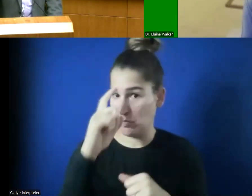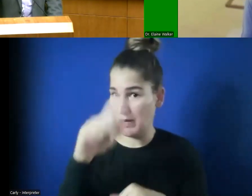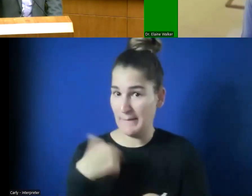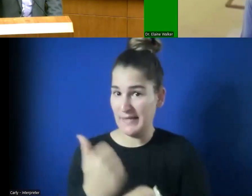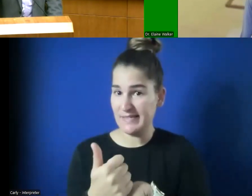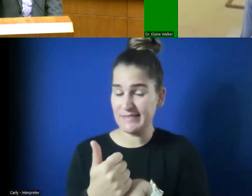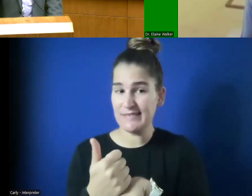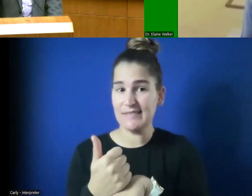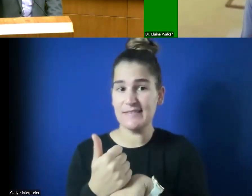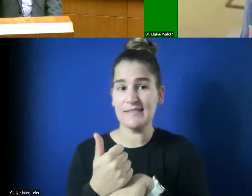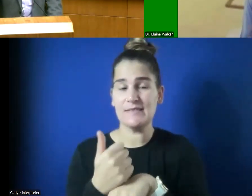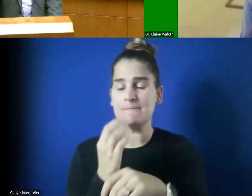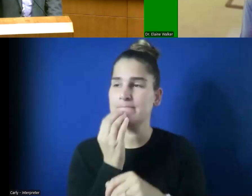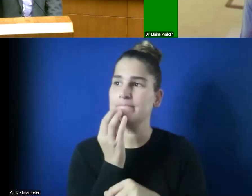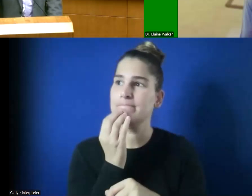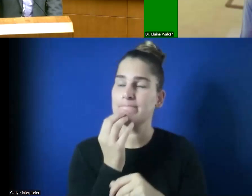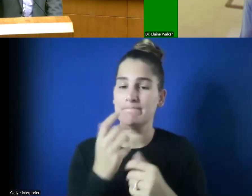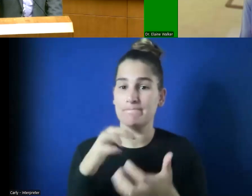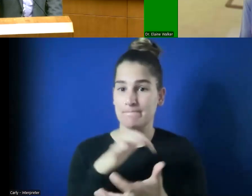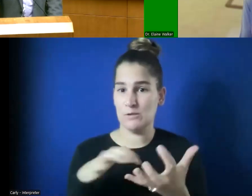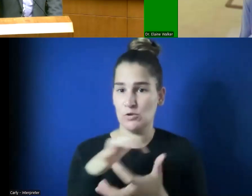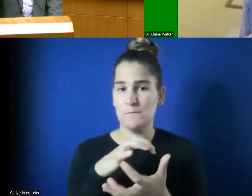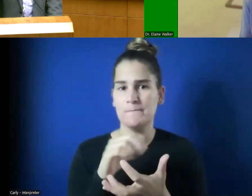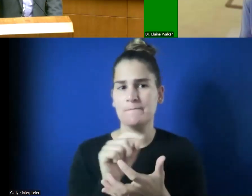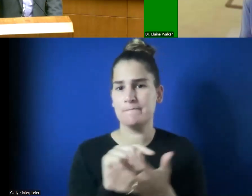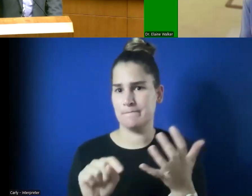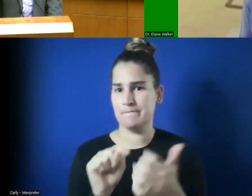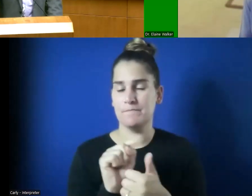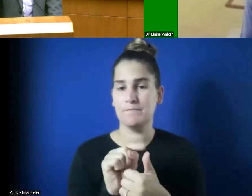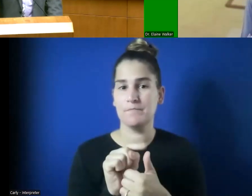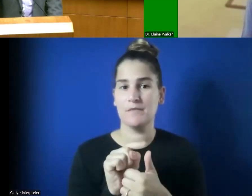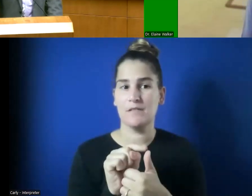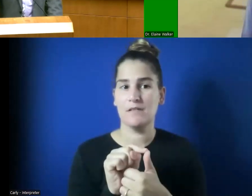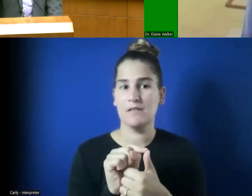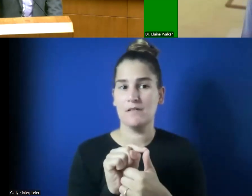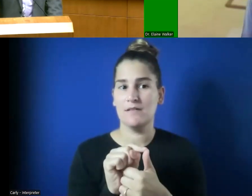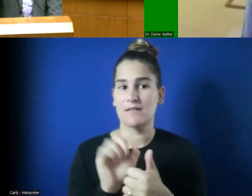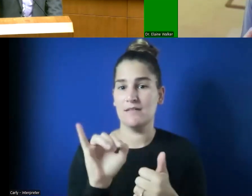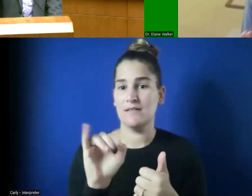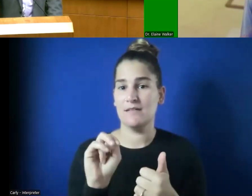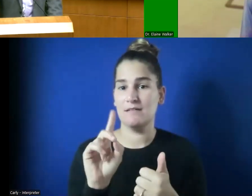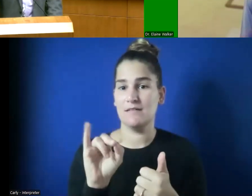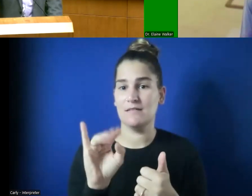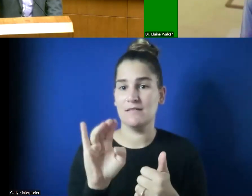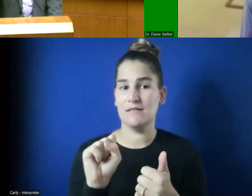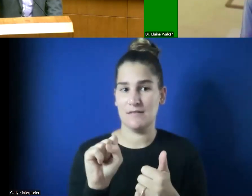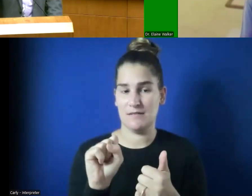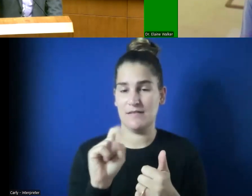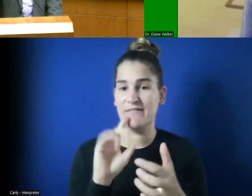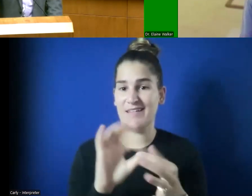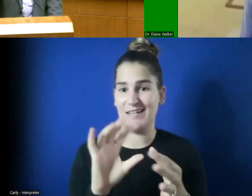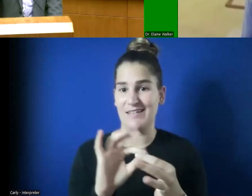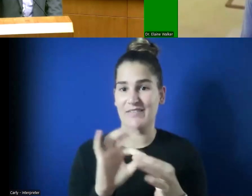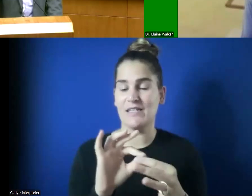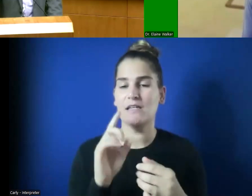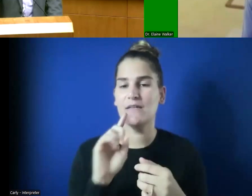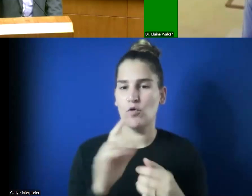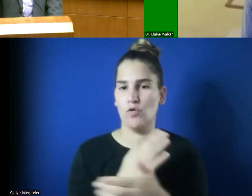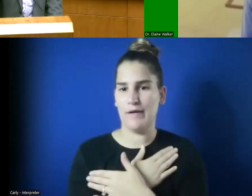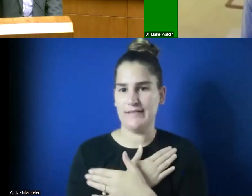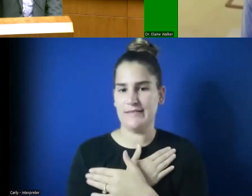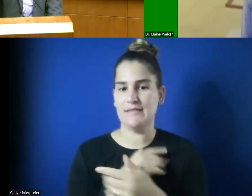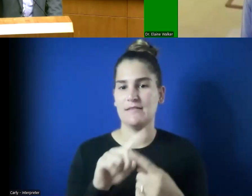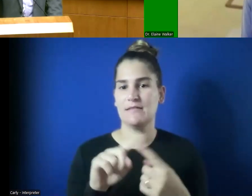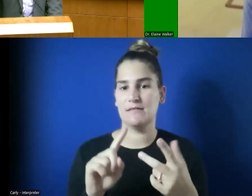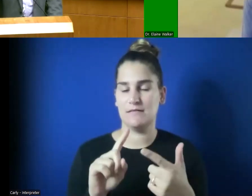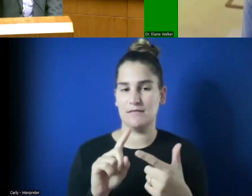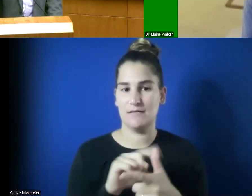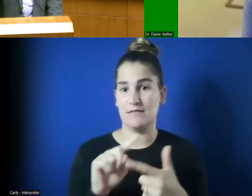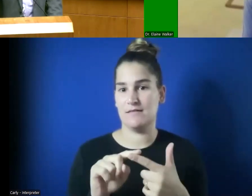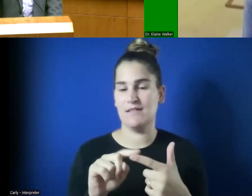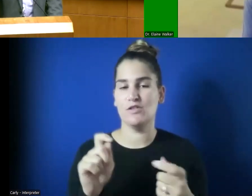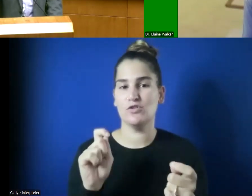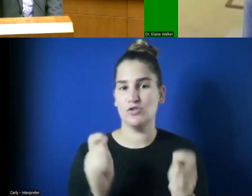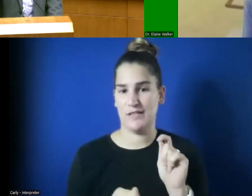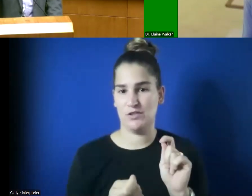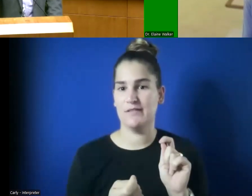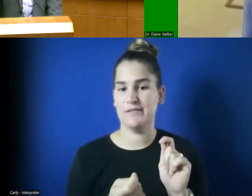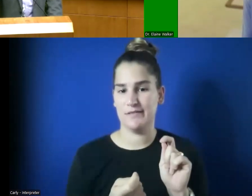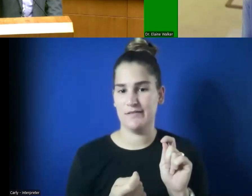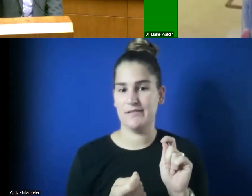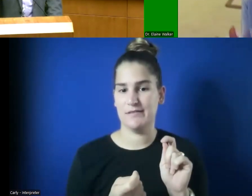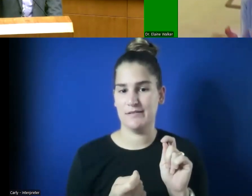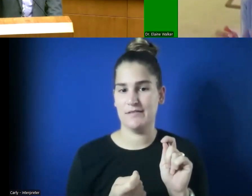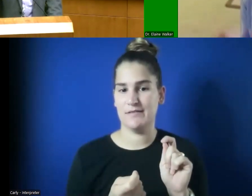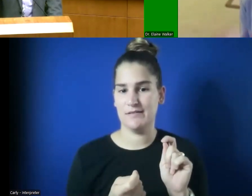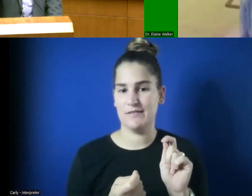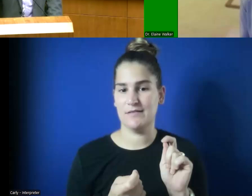a combination of indices of connectivity in resting state and changes in partical